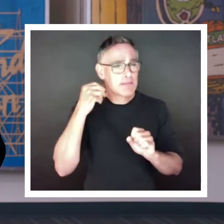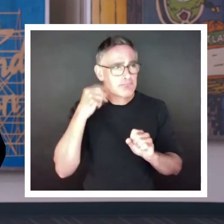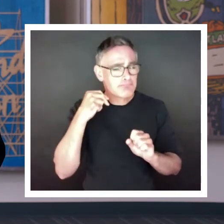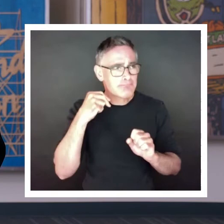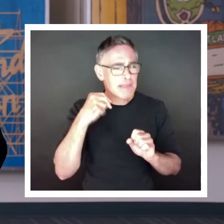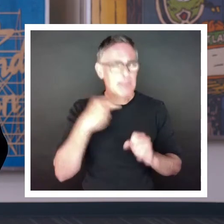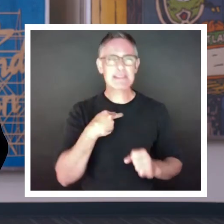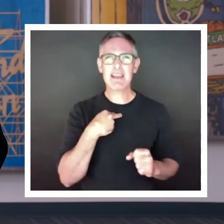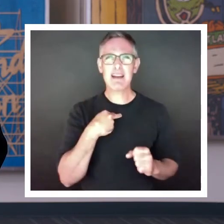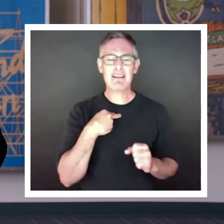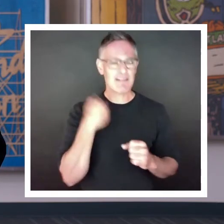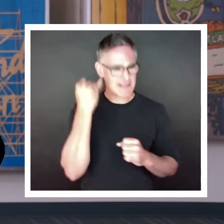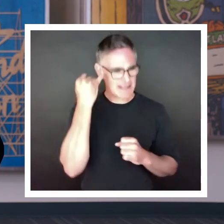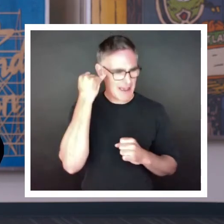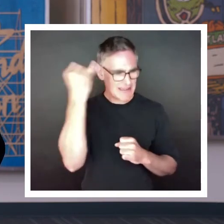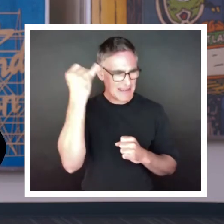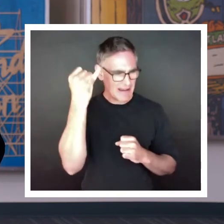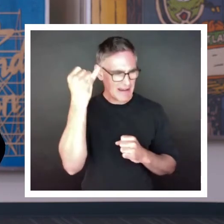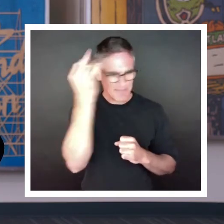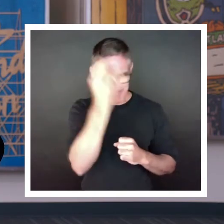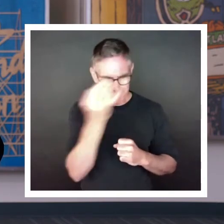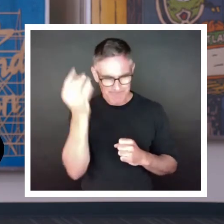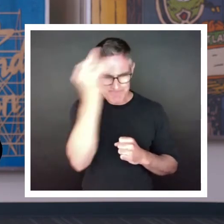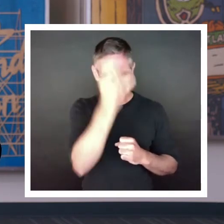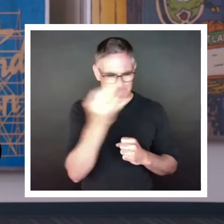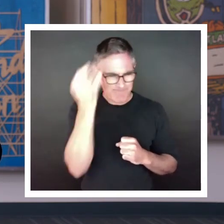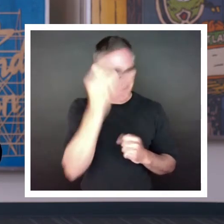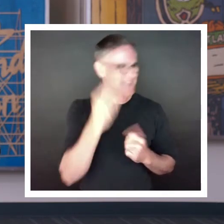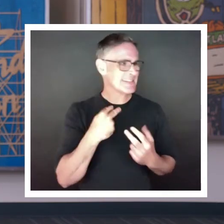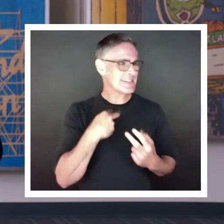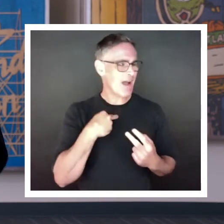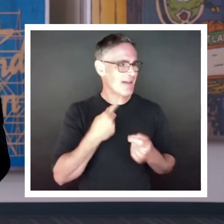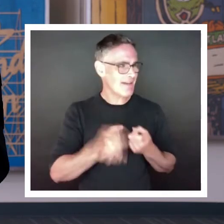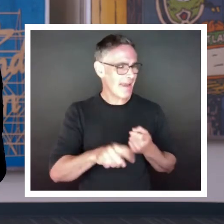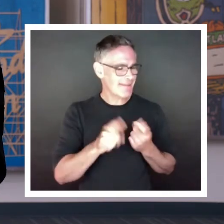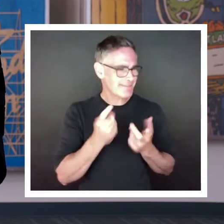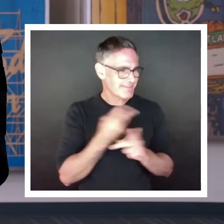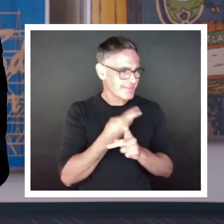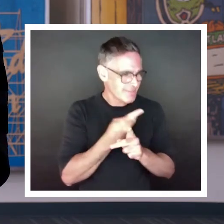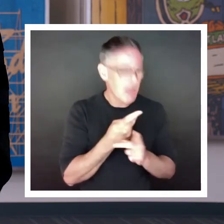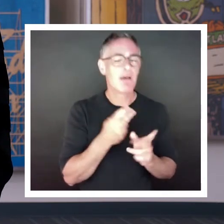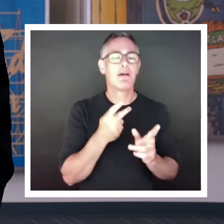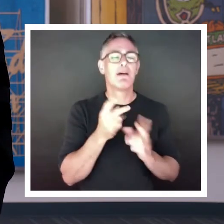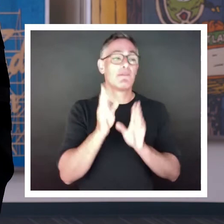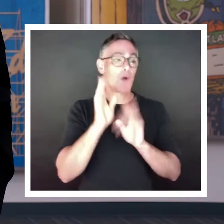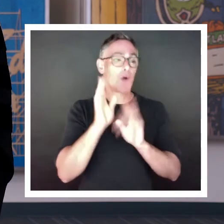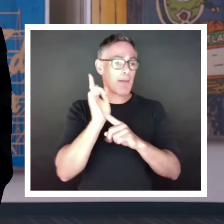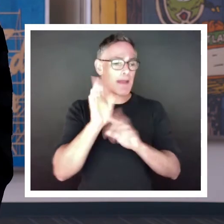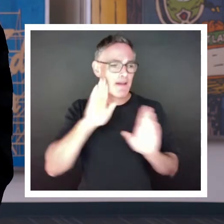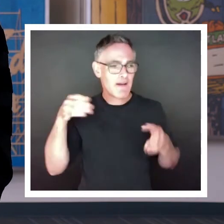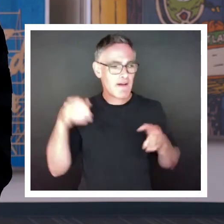and over perseverating on it and just plain old stuck? Well focus on a moment, a small thing in your surroundings